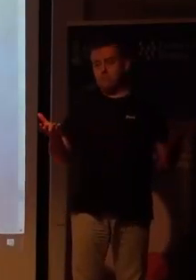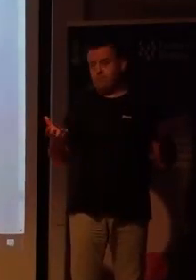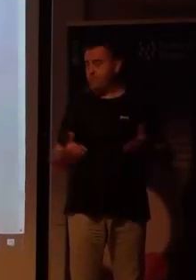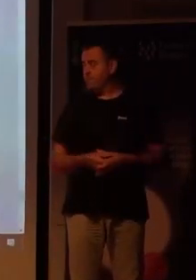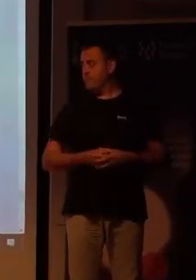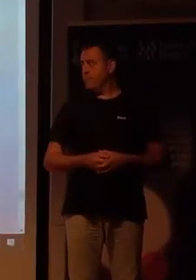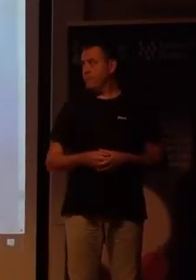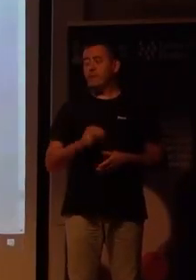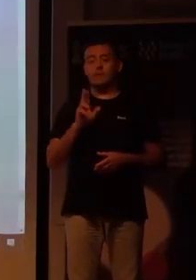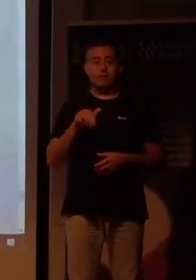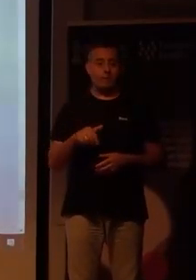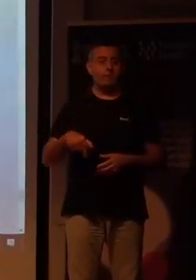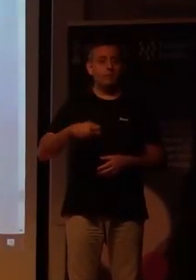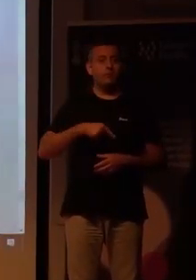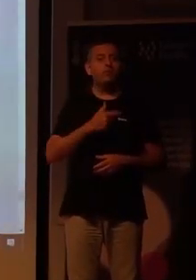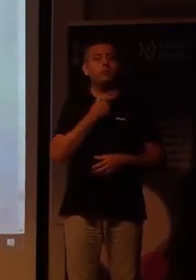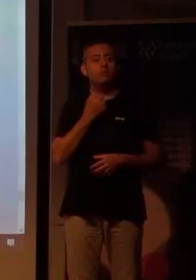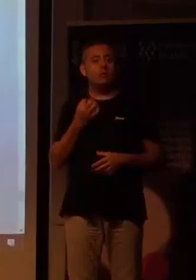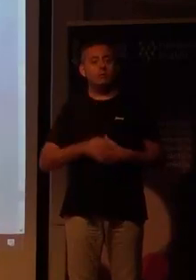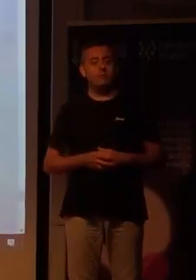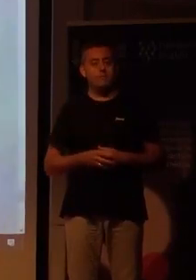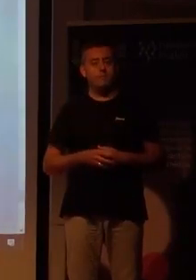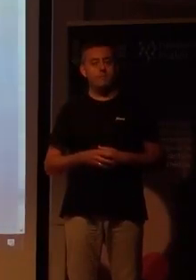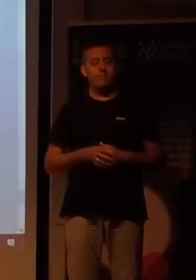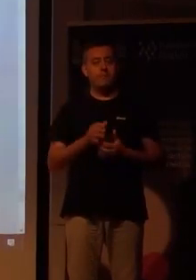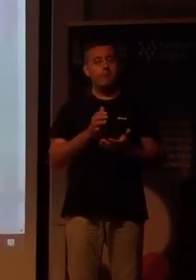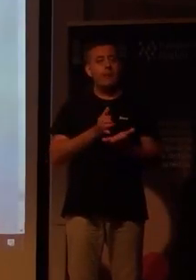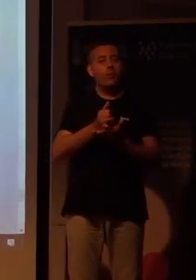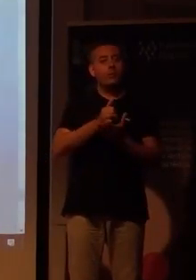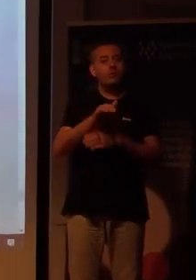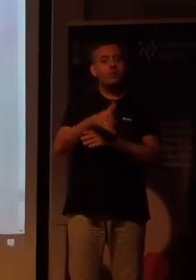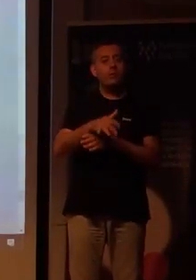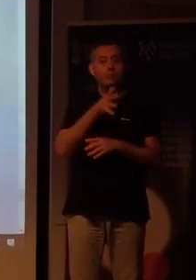because they create community, so the message in the end